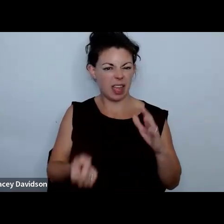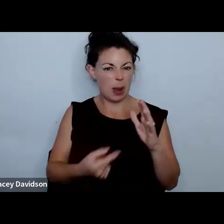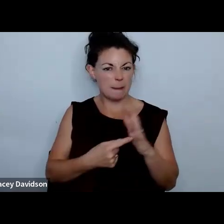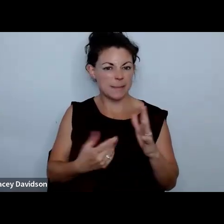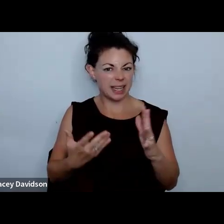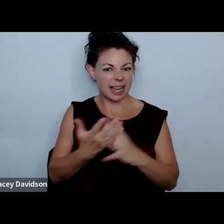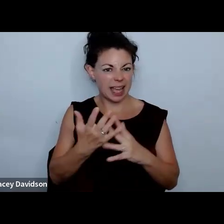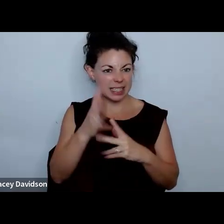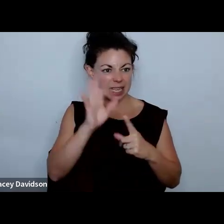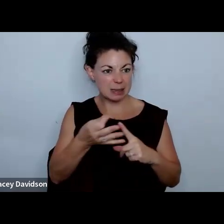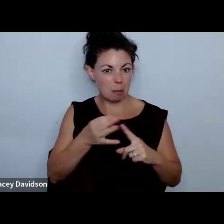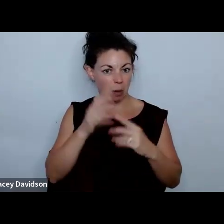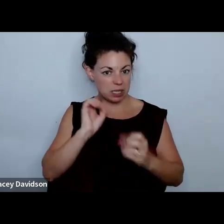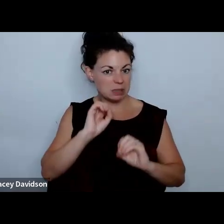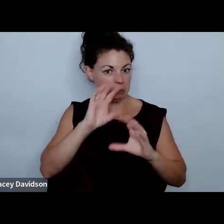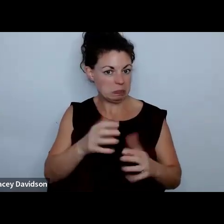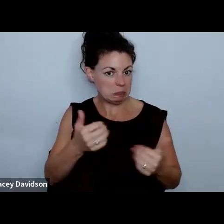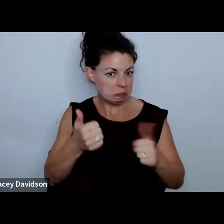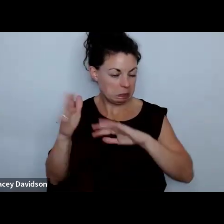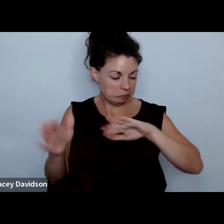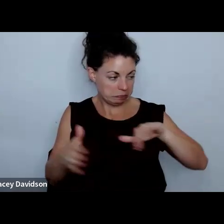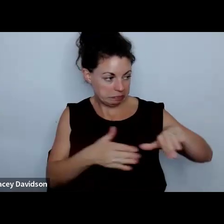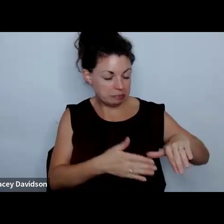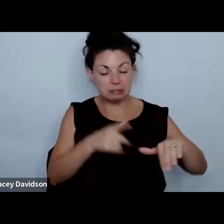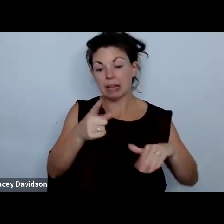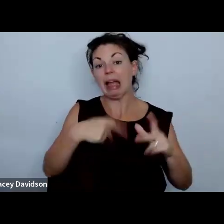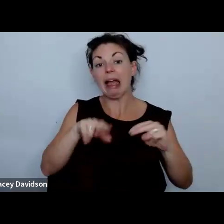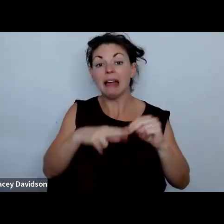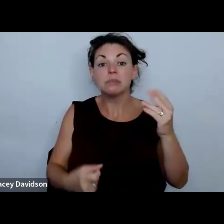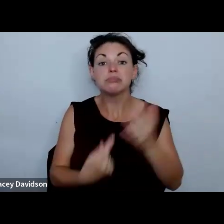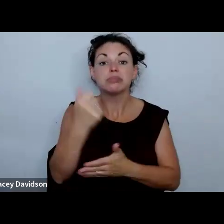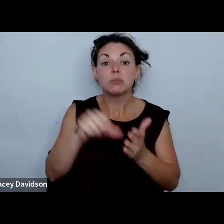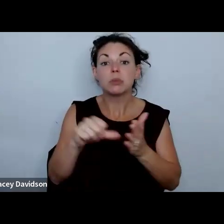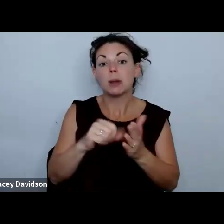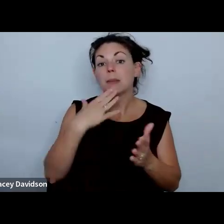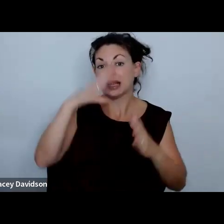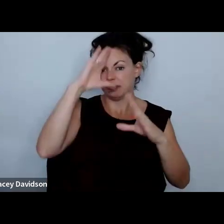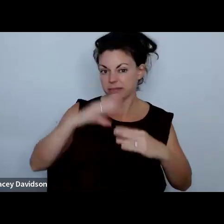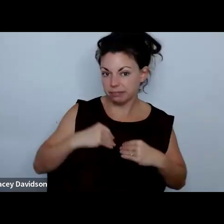woman wearing a lilac roll neck, sitting in front of a bookshelf with some books.